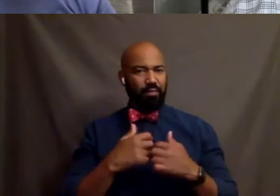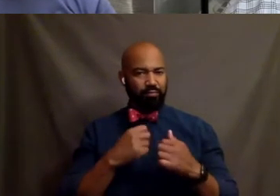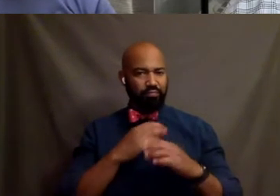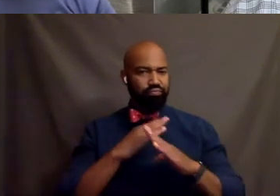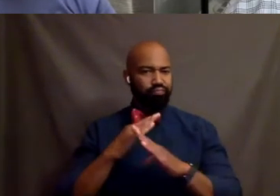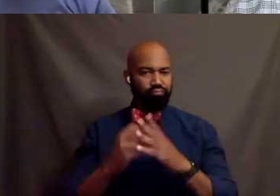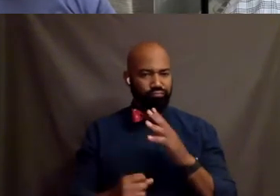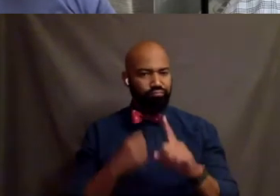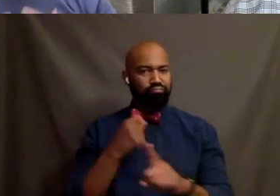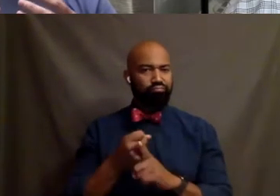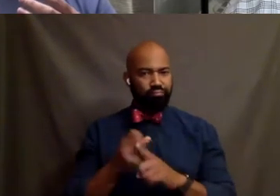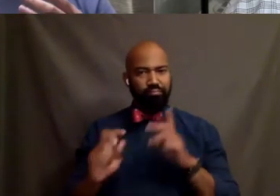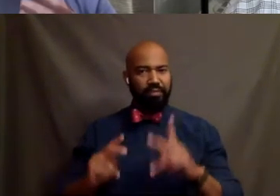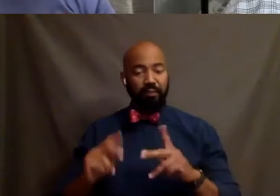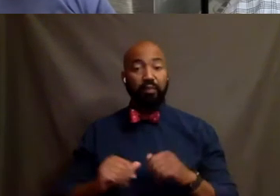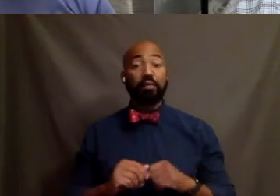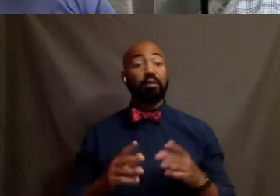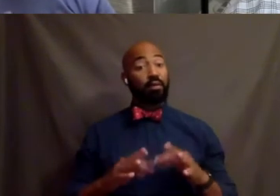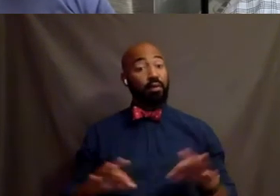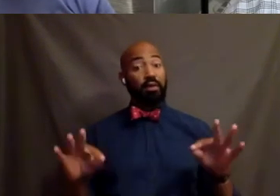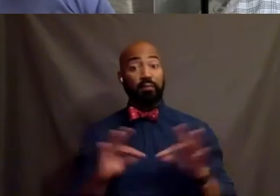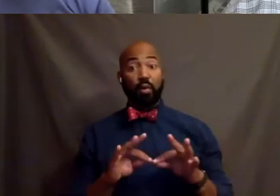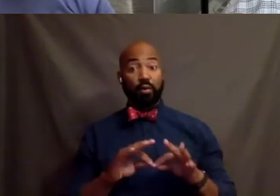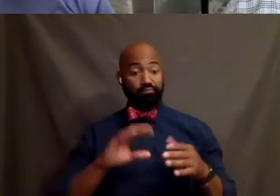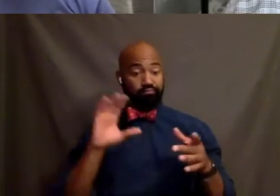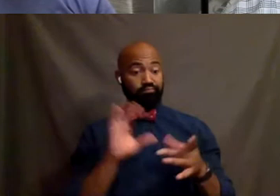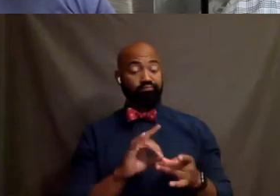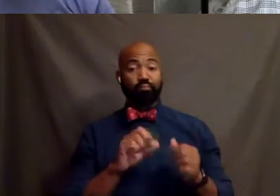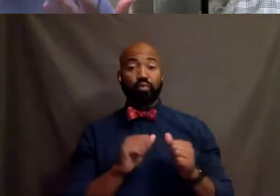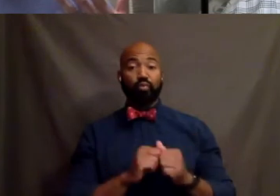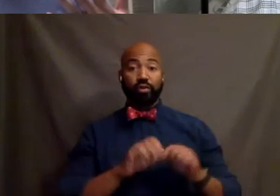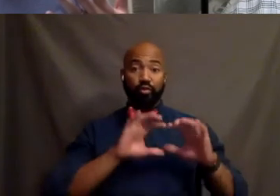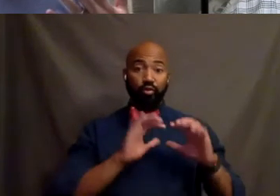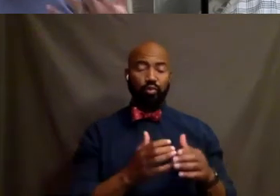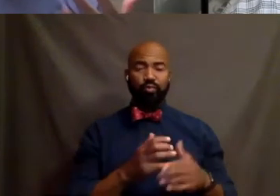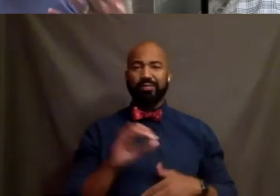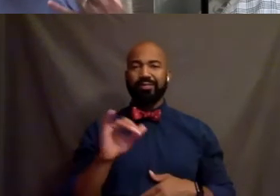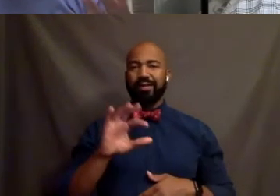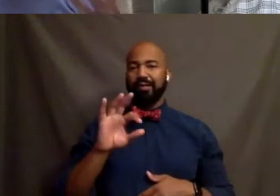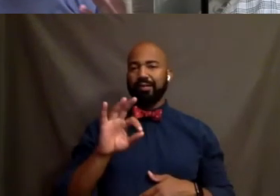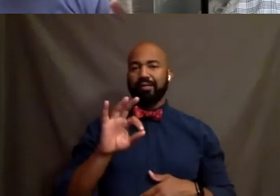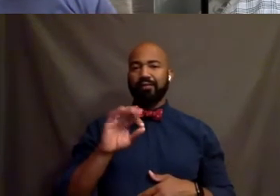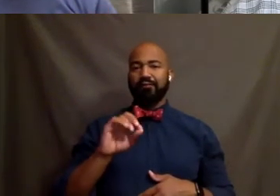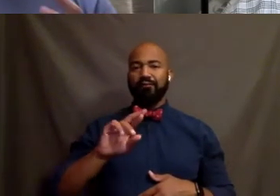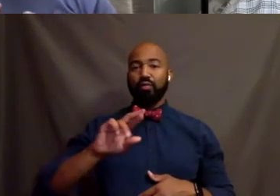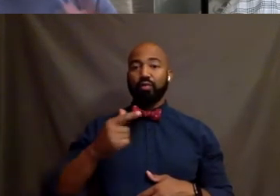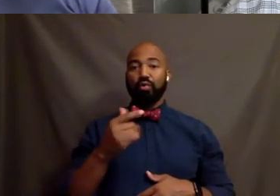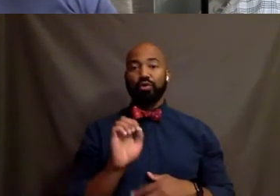to really help support your journey, but also to say, we need to hear that we are good people,